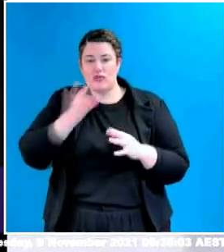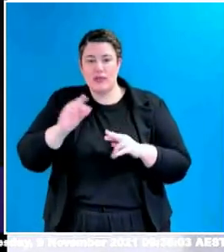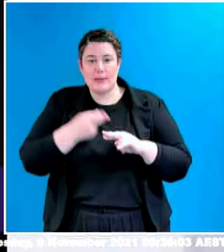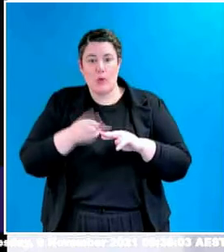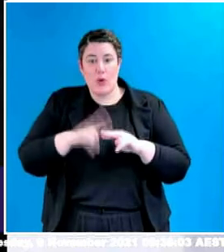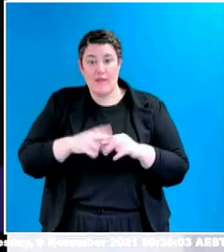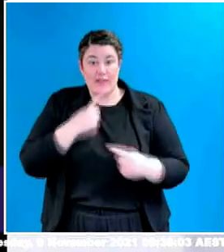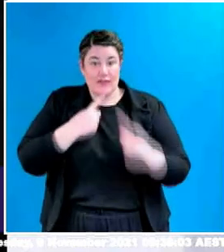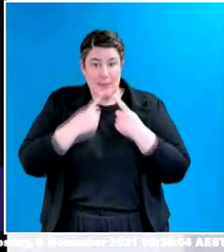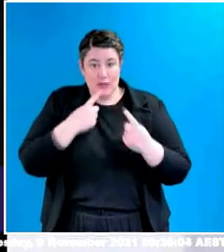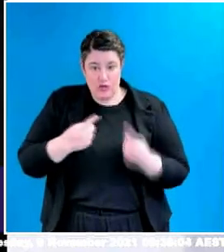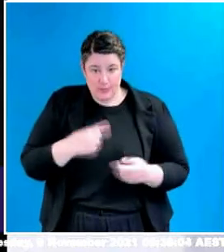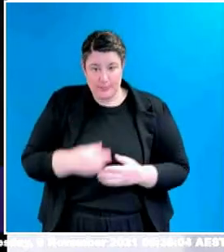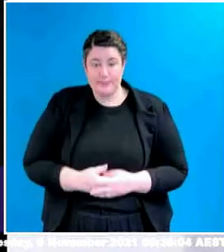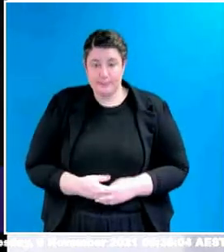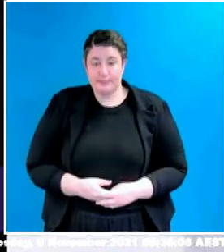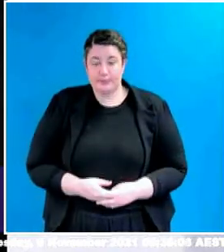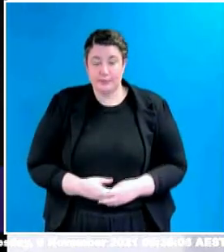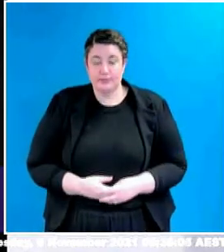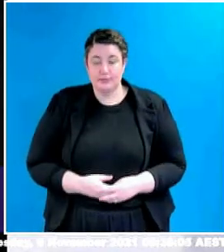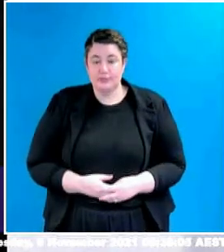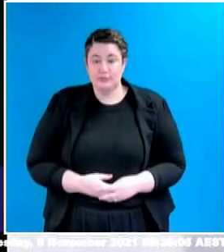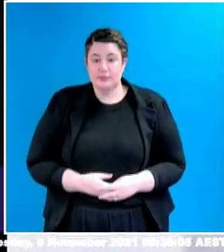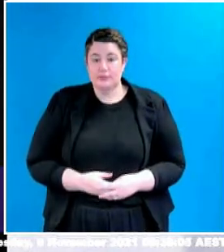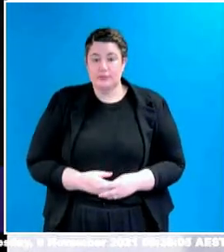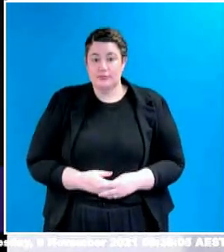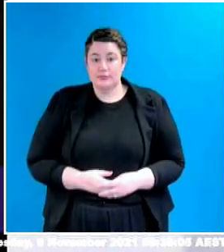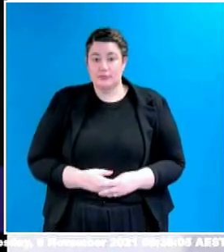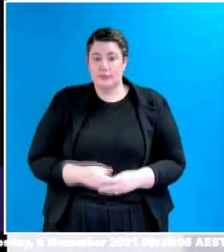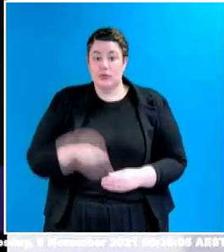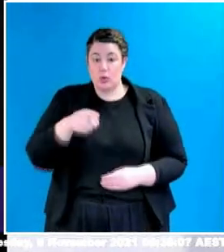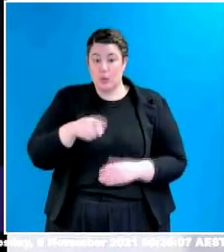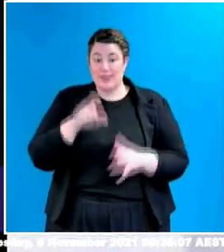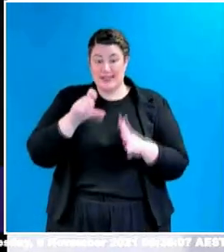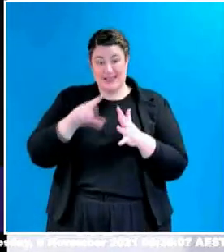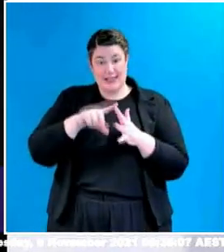Before that, you were the Chief Executive Officer and for a time